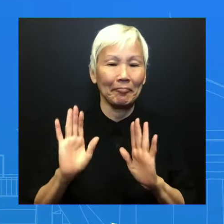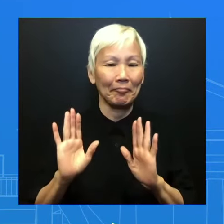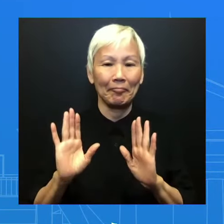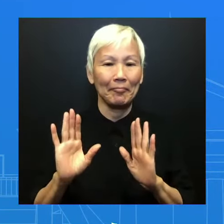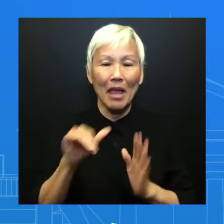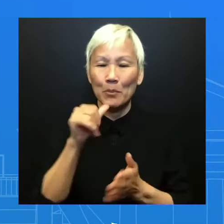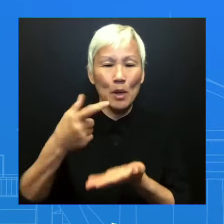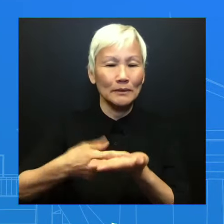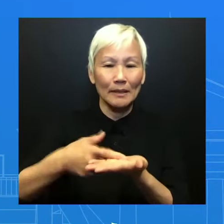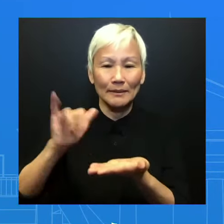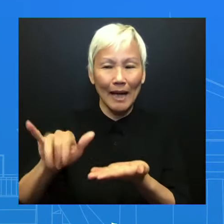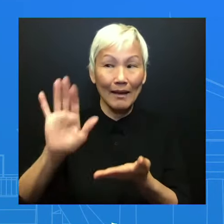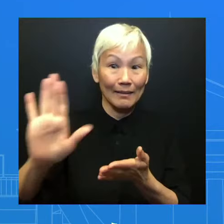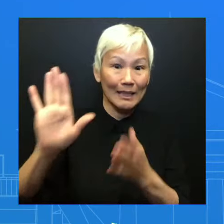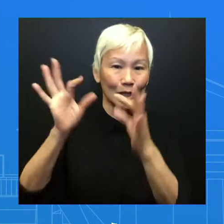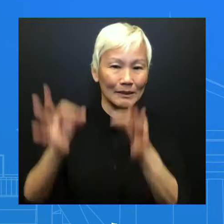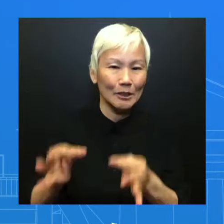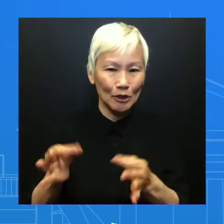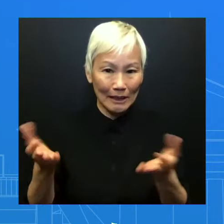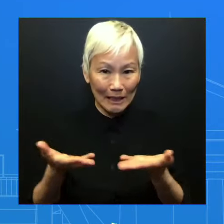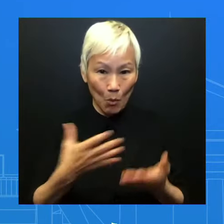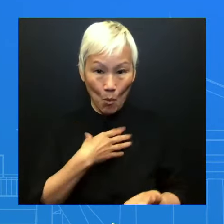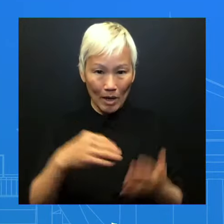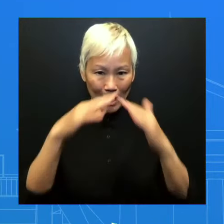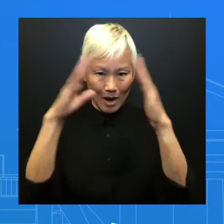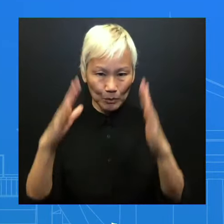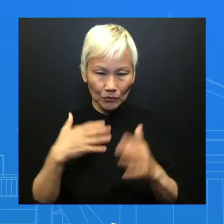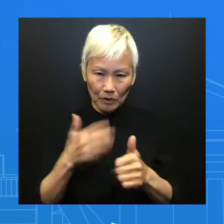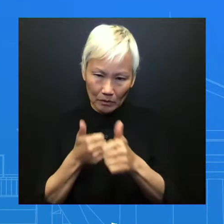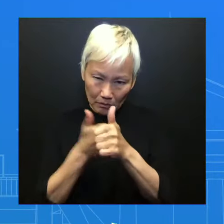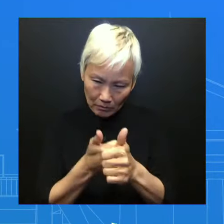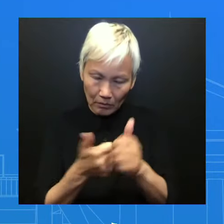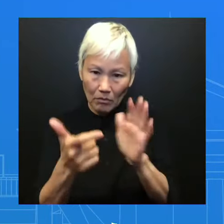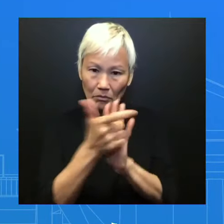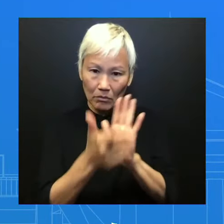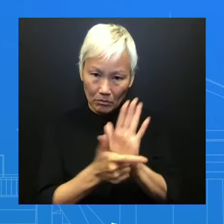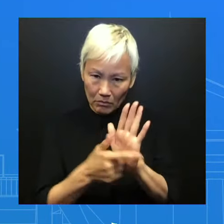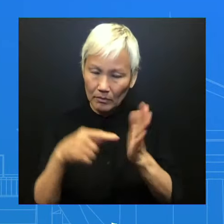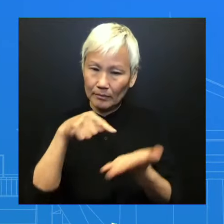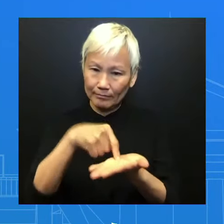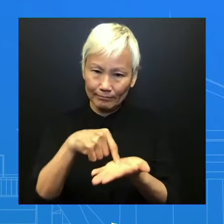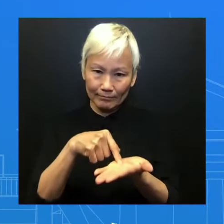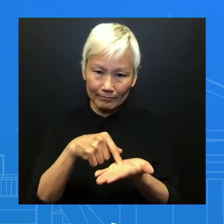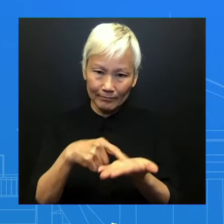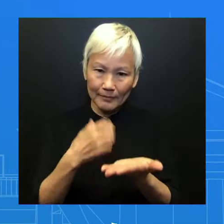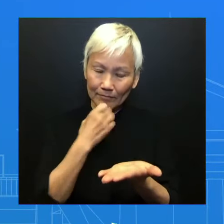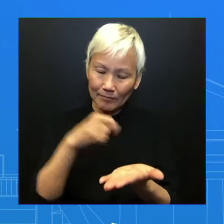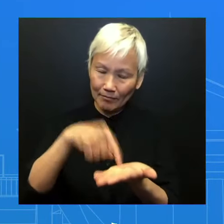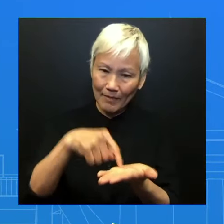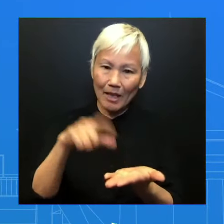This is an administration that cares about the law and about not -- certainly not using taxpayer money to campaign from here.